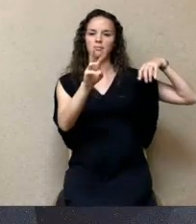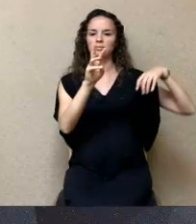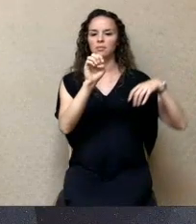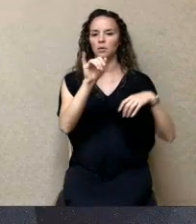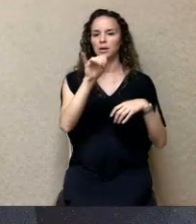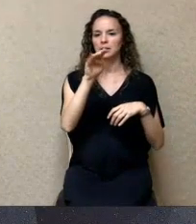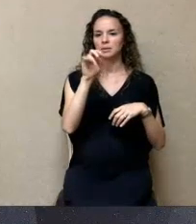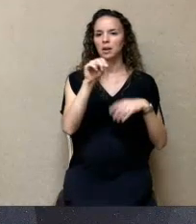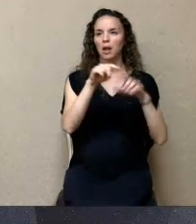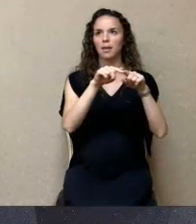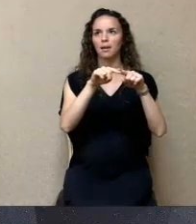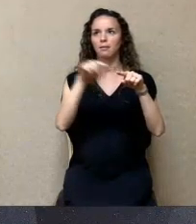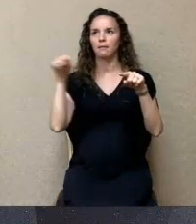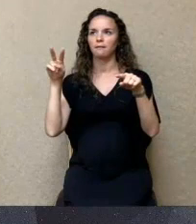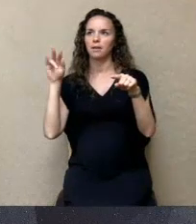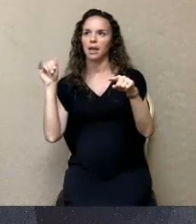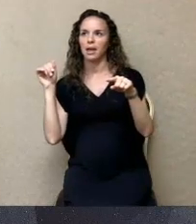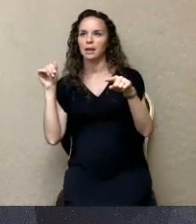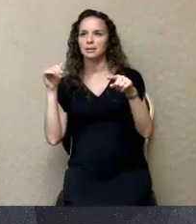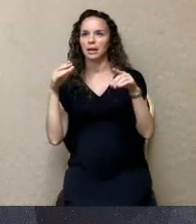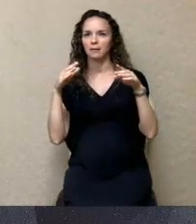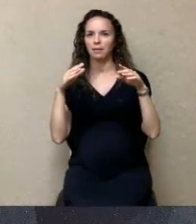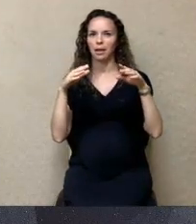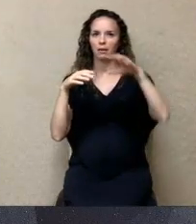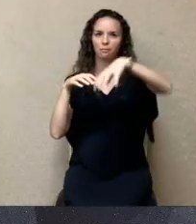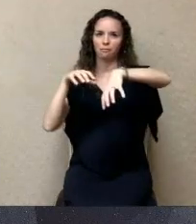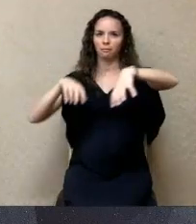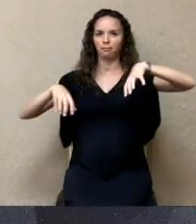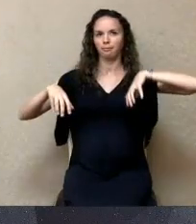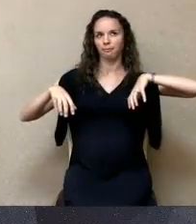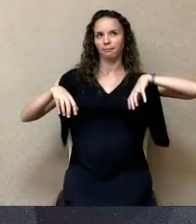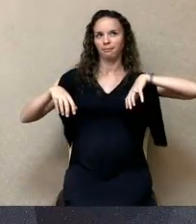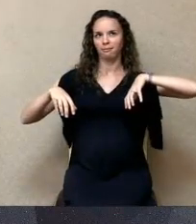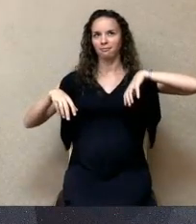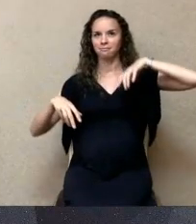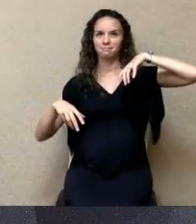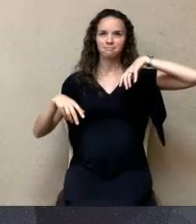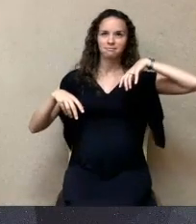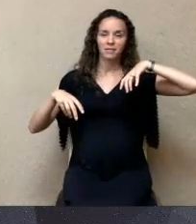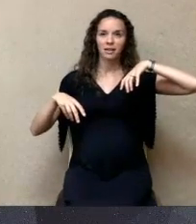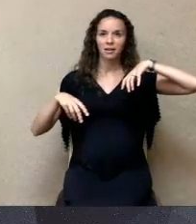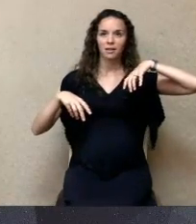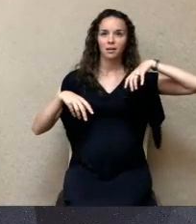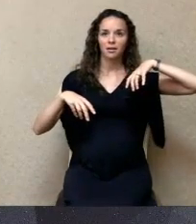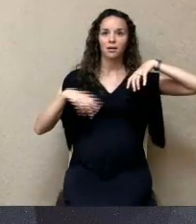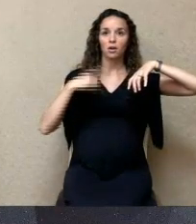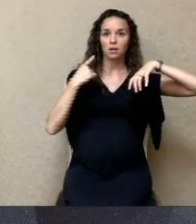then the VA is. It's kind of like a tri-hospital. Regular, like the adult hospital, children's hospital,